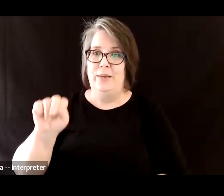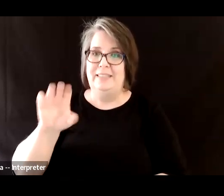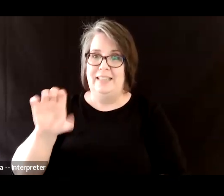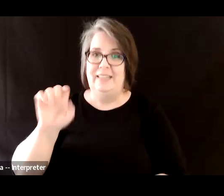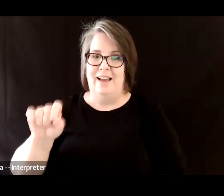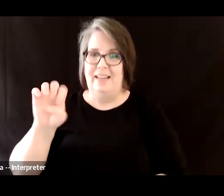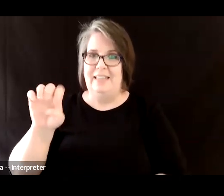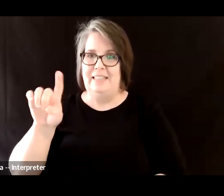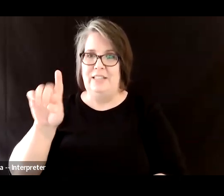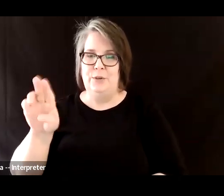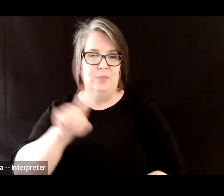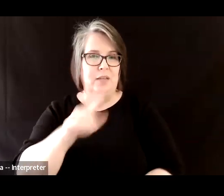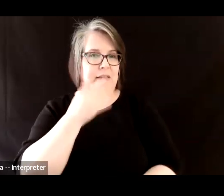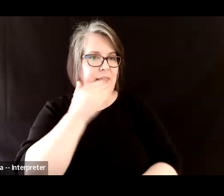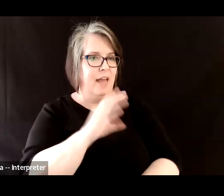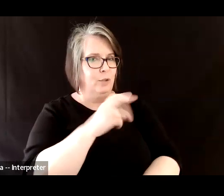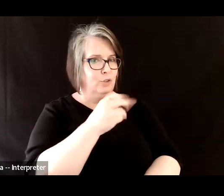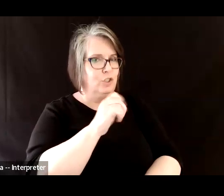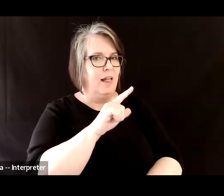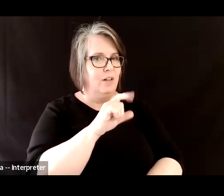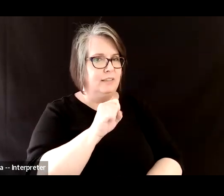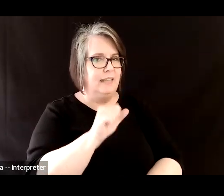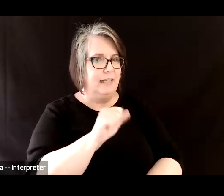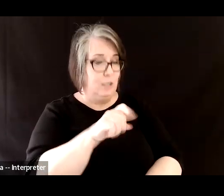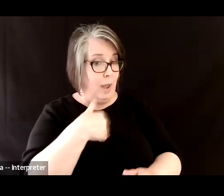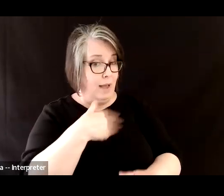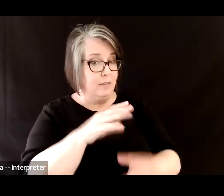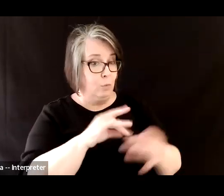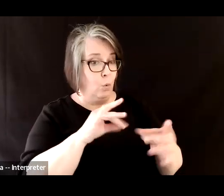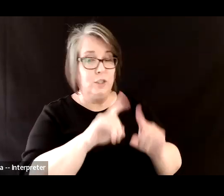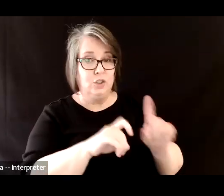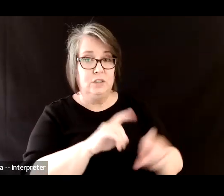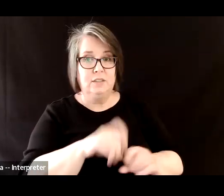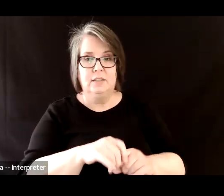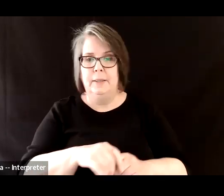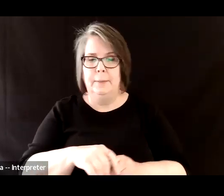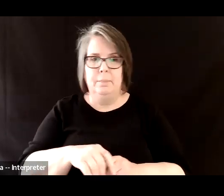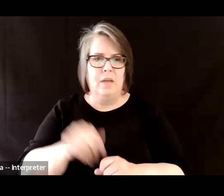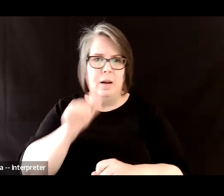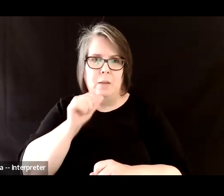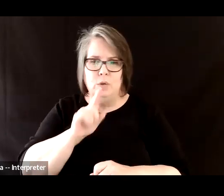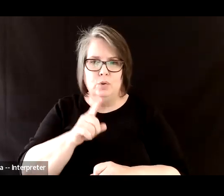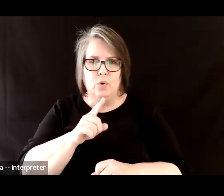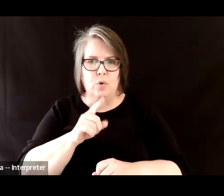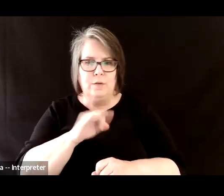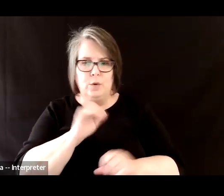We do have some questions. Let me start. I'm not sure if you can answer this or not.